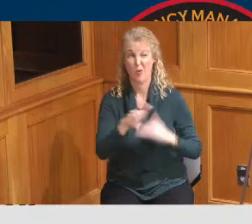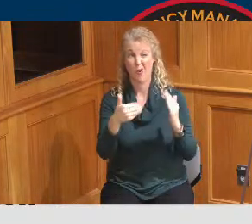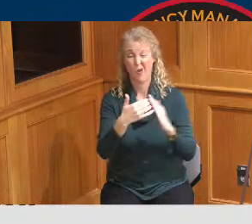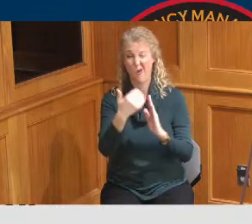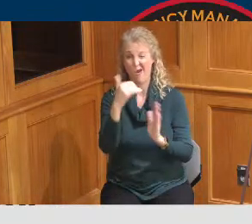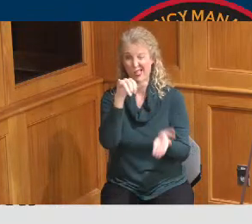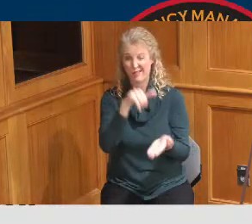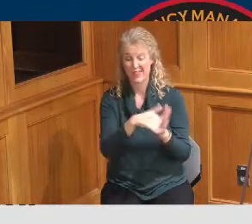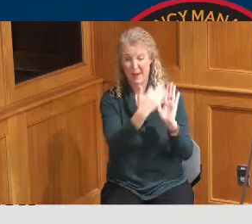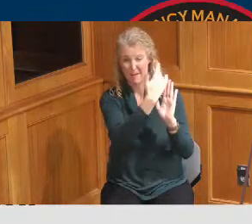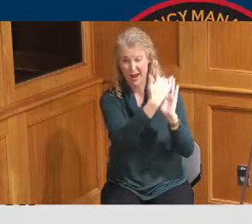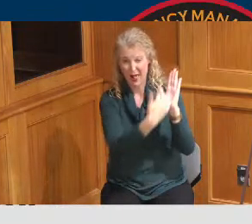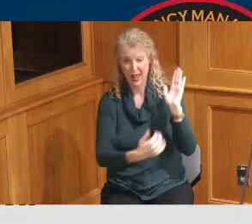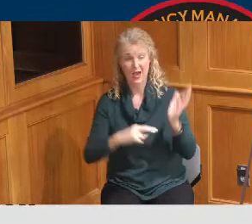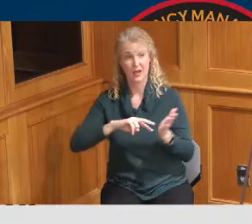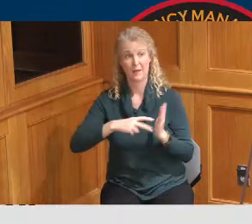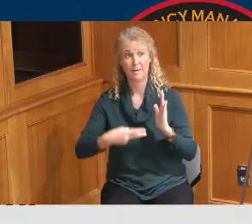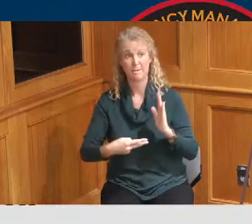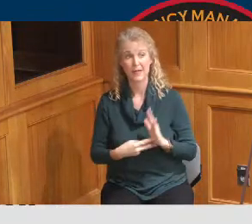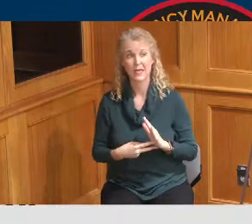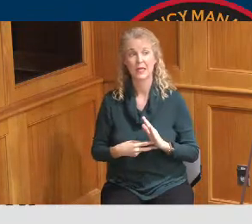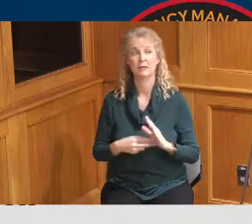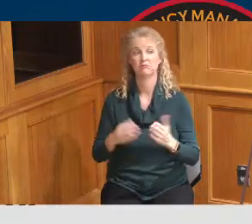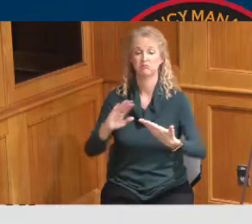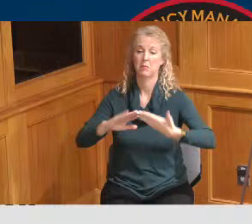communicating with the public we also sort of throw in there communicating internally